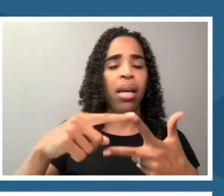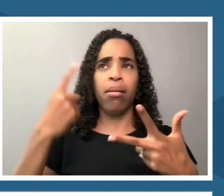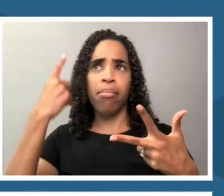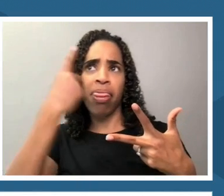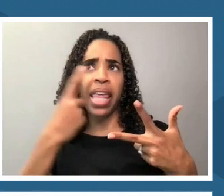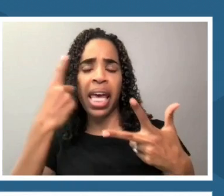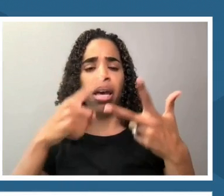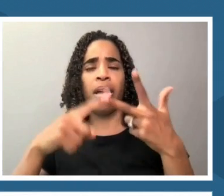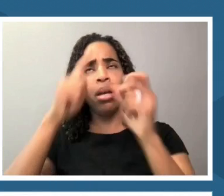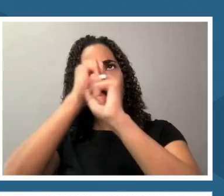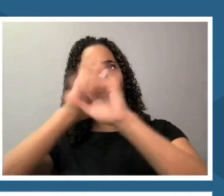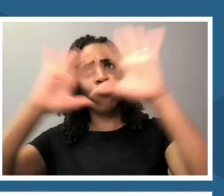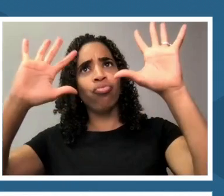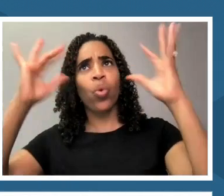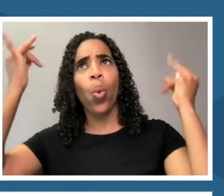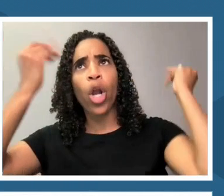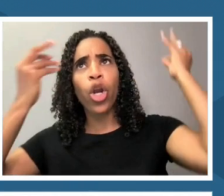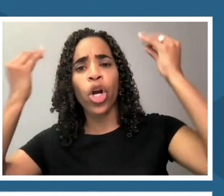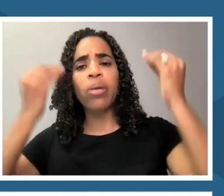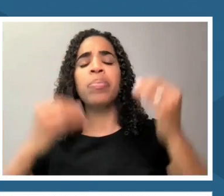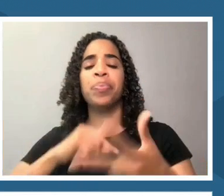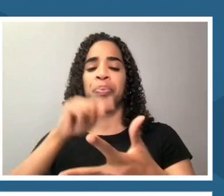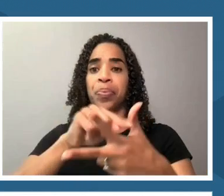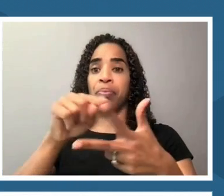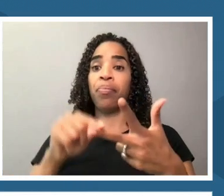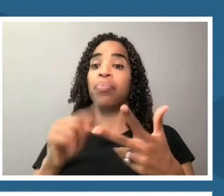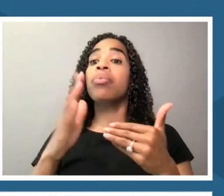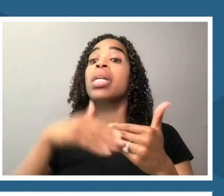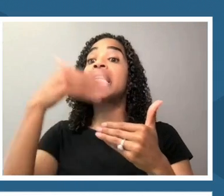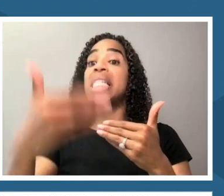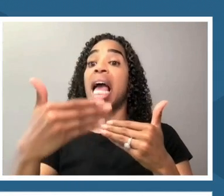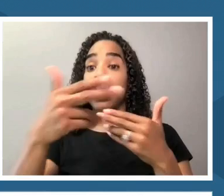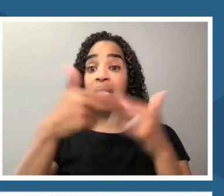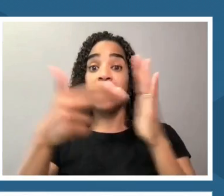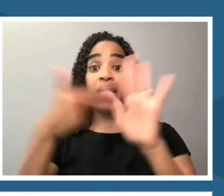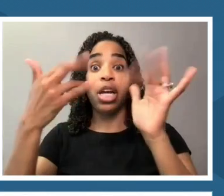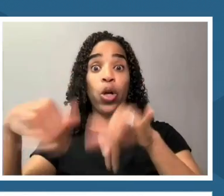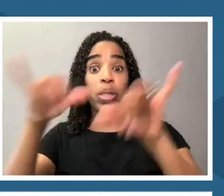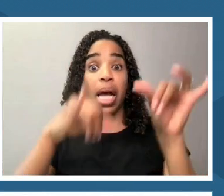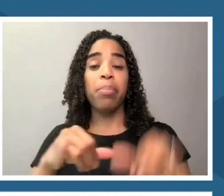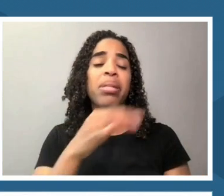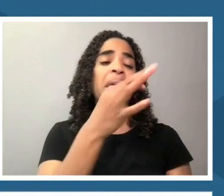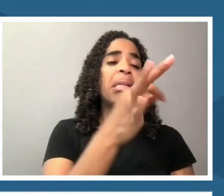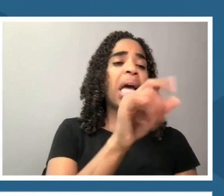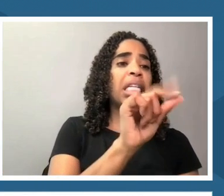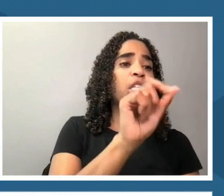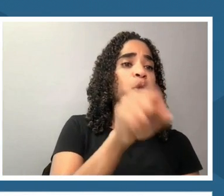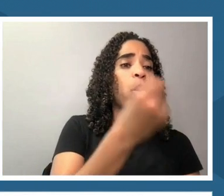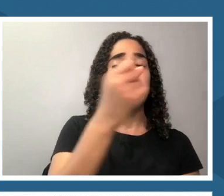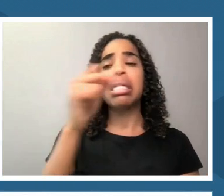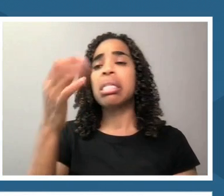three examples of stereotypes during the 1920s and 1930s and hollywood we're